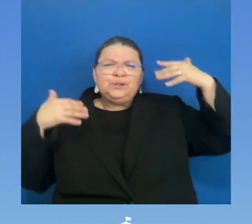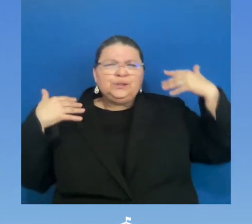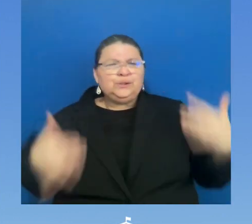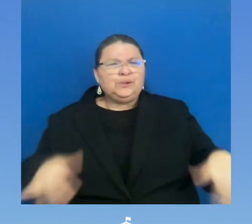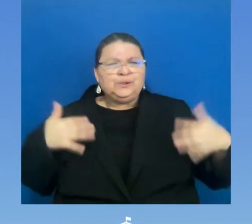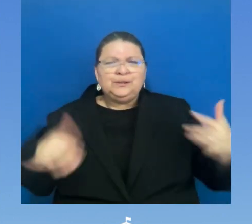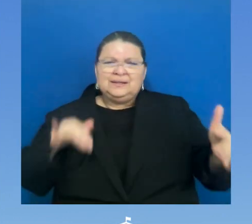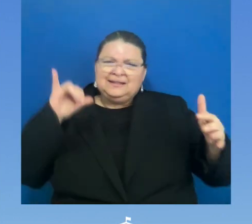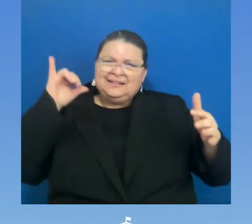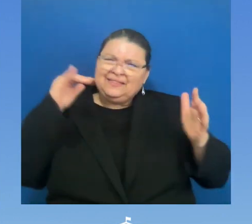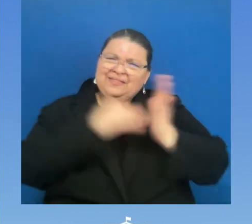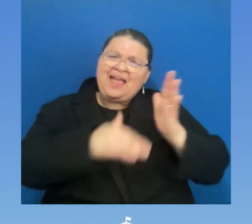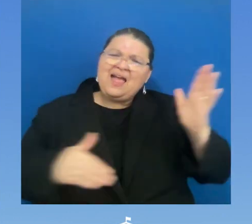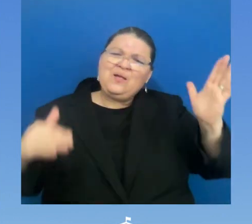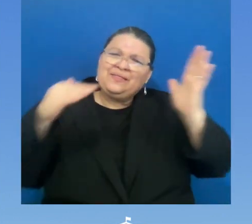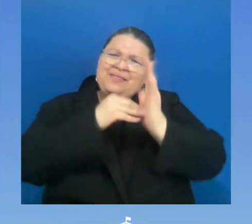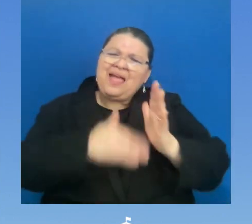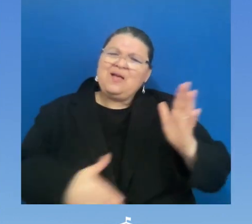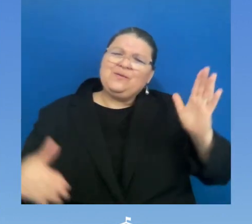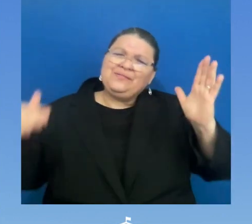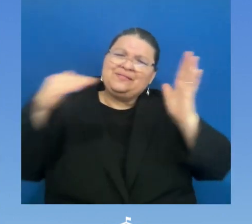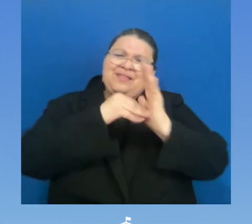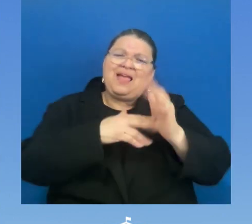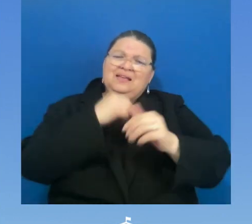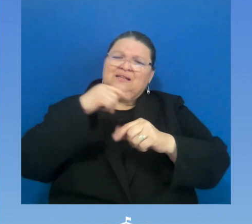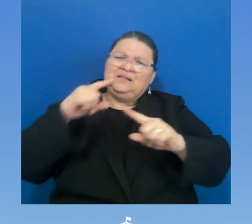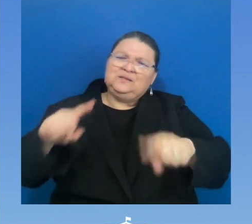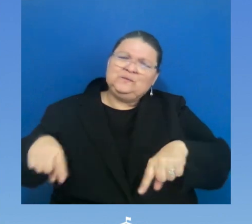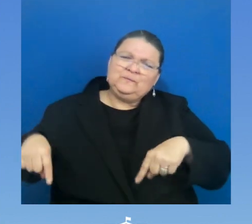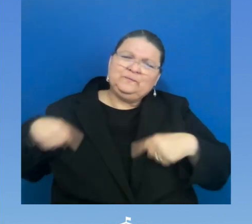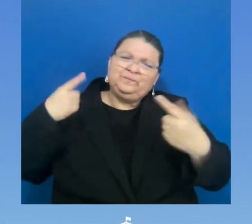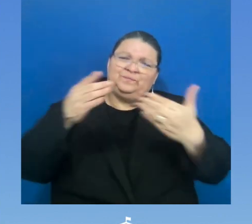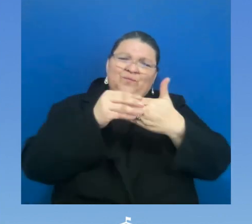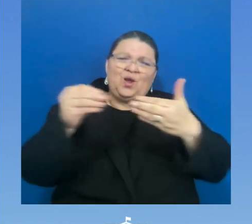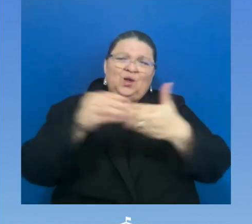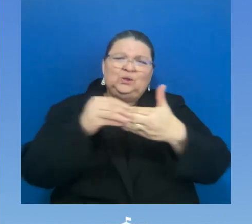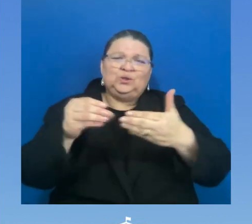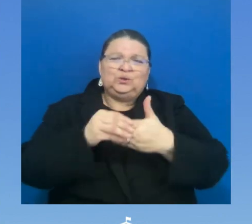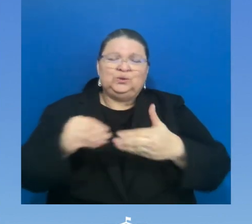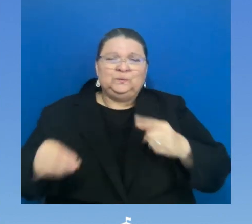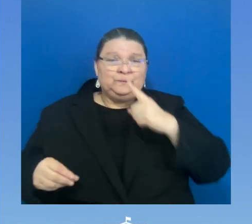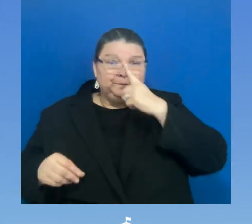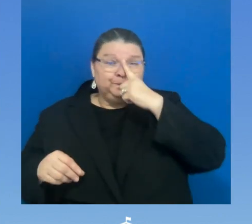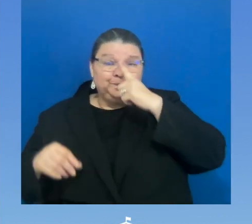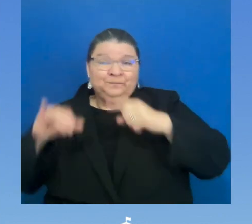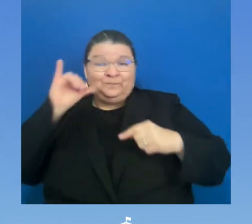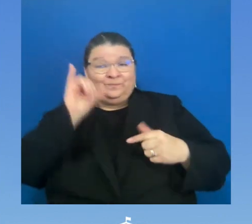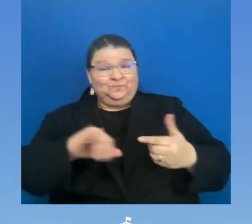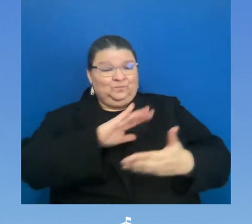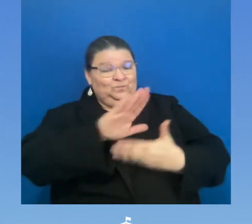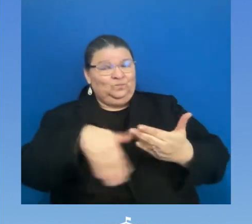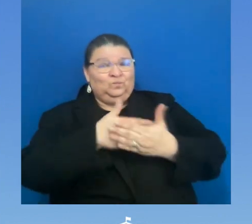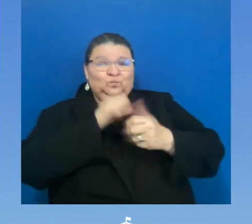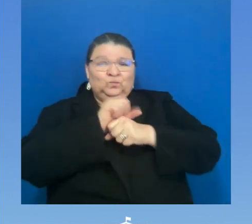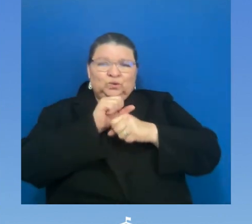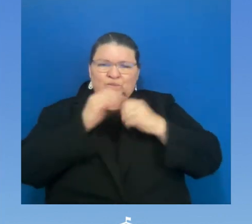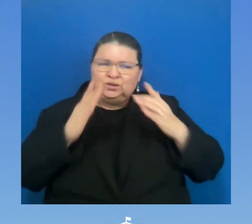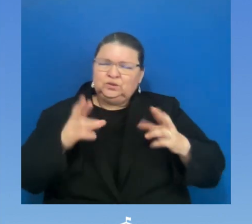Every worker deserves to be respected, protected and paid regardless of what they do for a living.